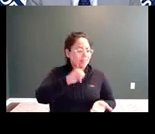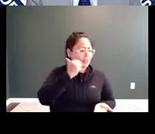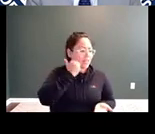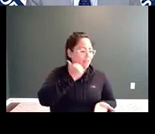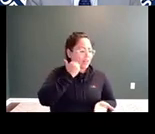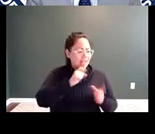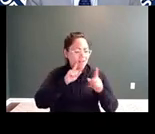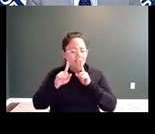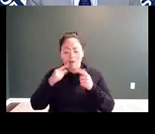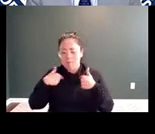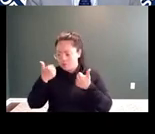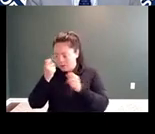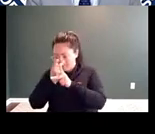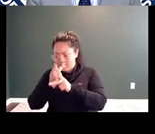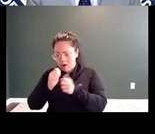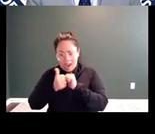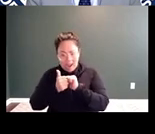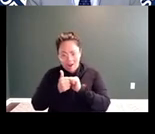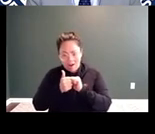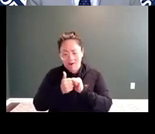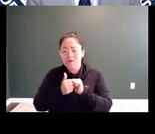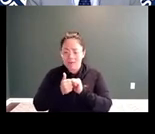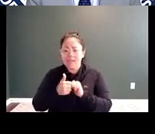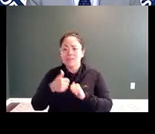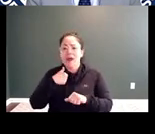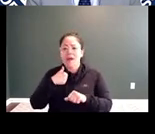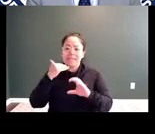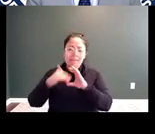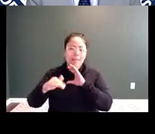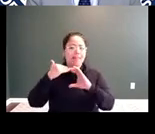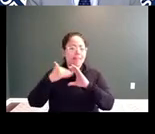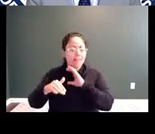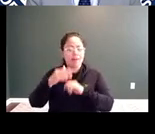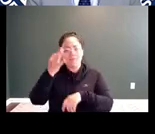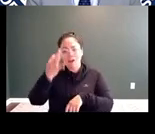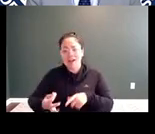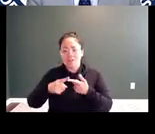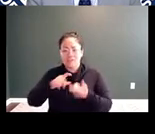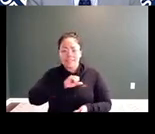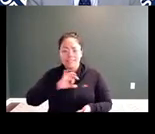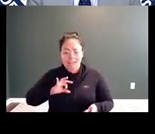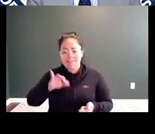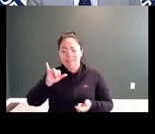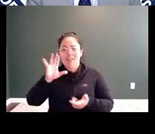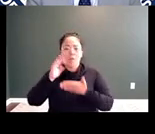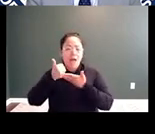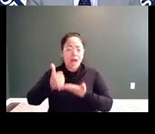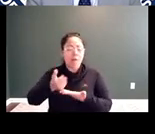we were trying to figure out how to do that. So I began sending emails every Friday to our staff that can paint both resources on COVID,